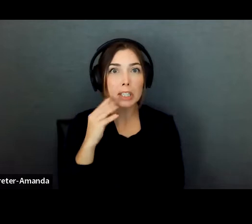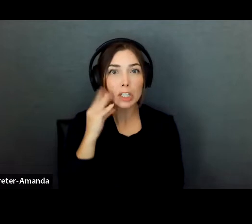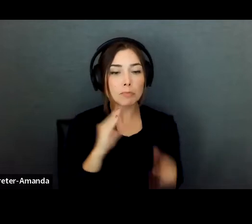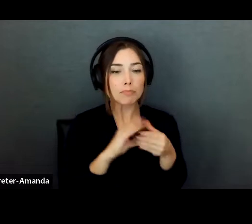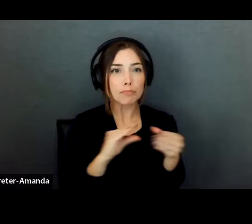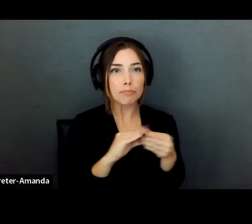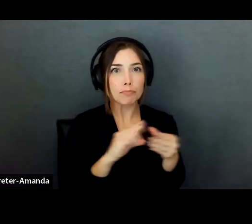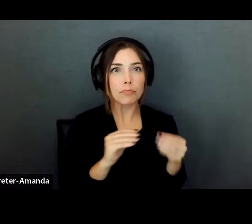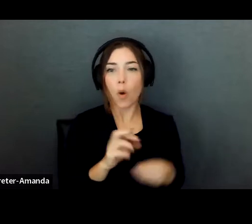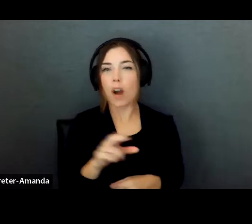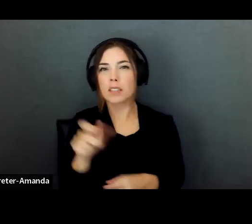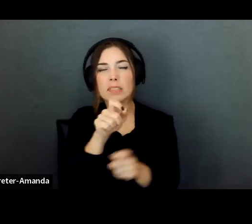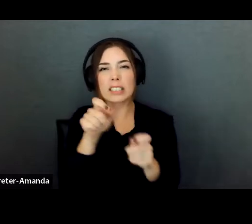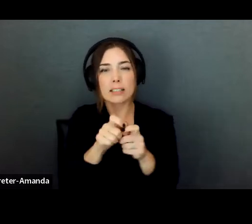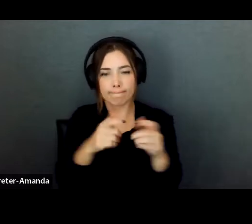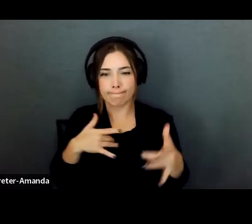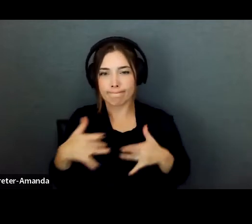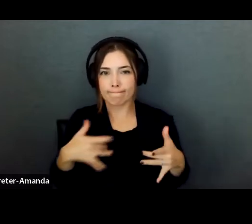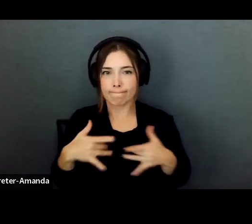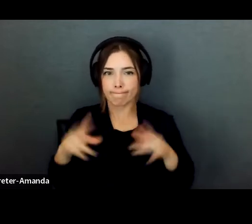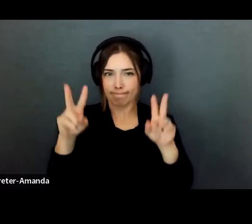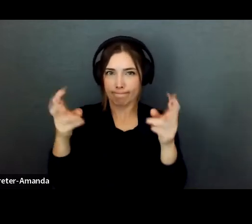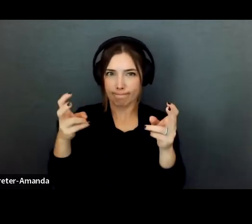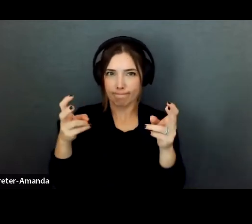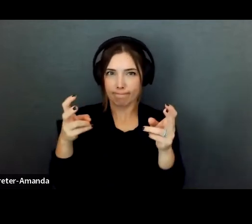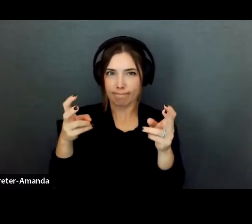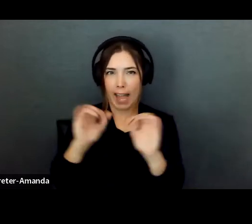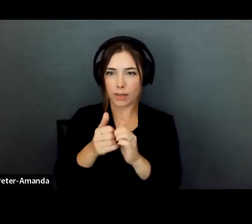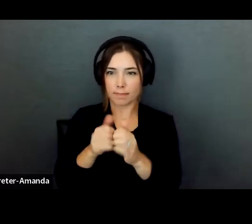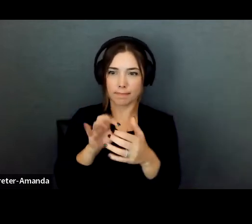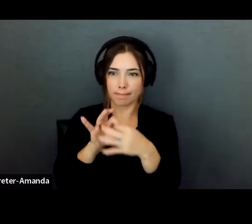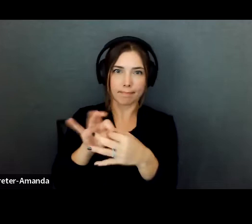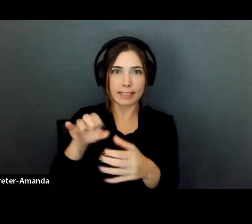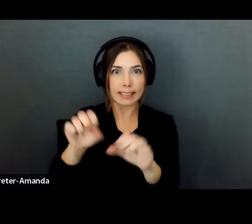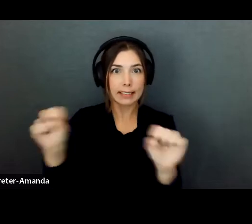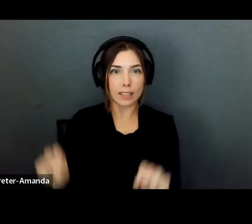about regarding the state system. You can submit those same comments in writing.